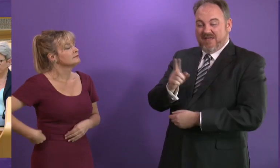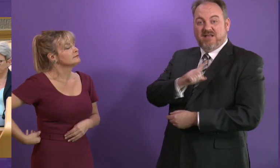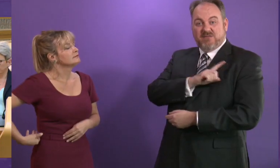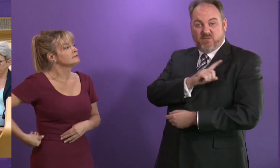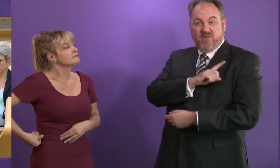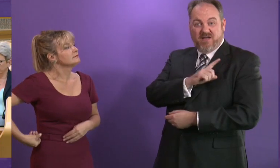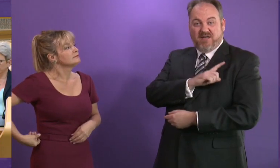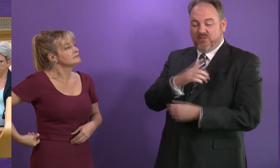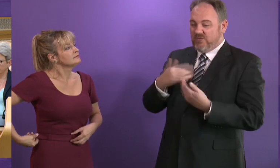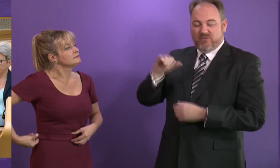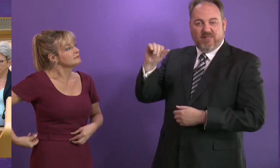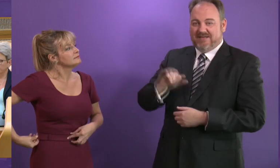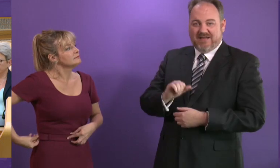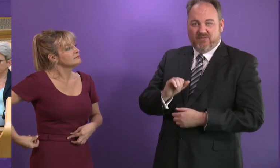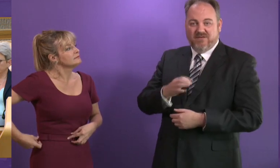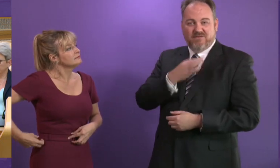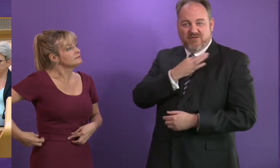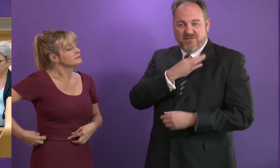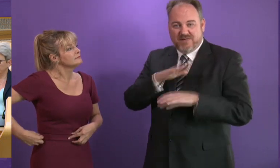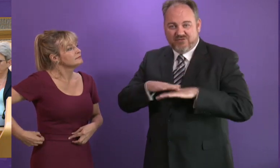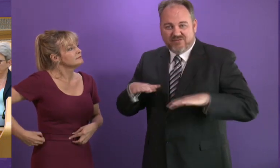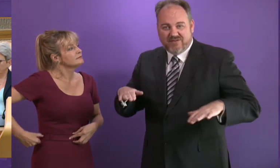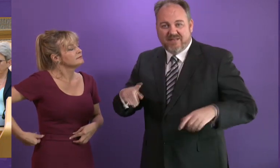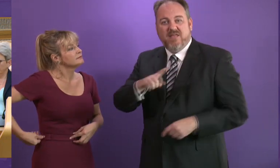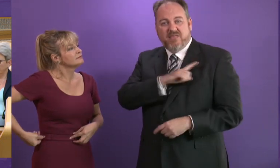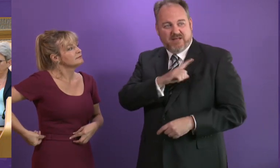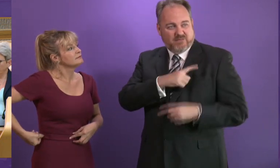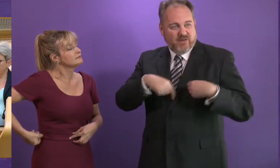Conservatives have looked to a massive increase in the number of health visitors that we have—health